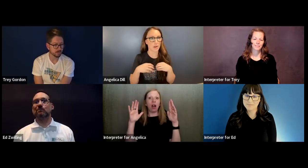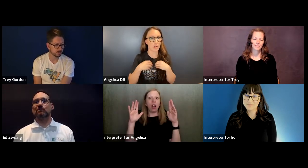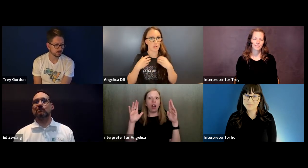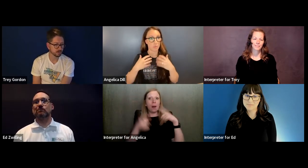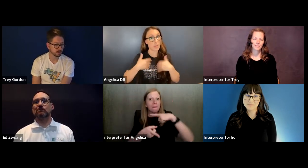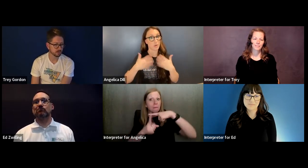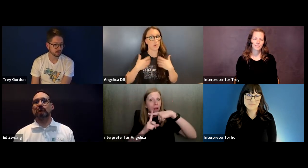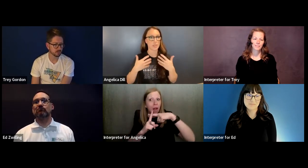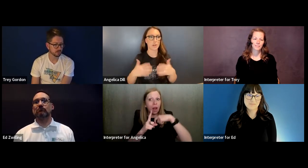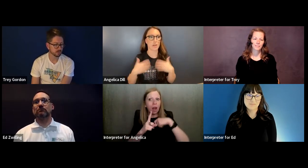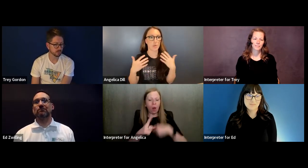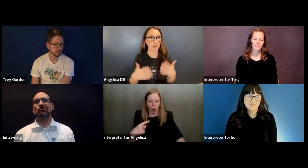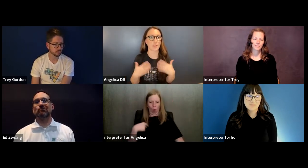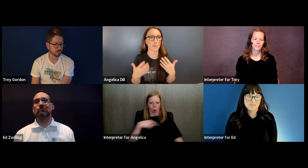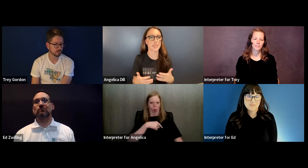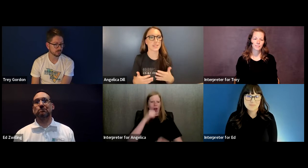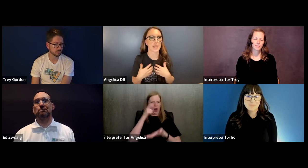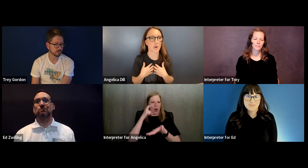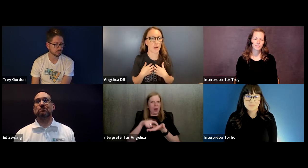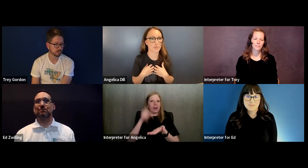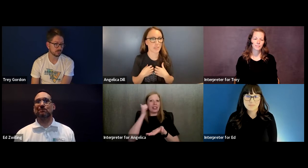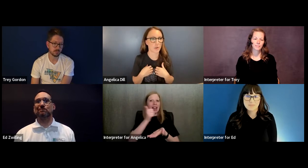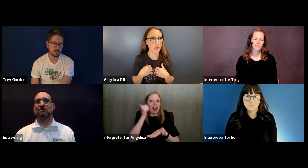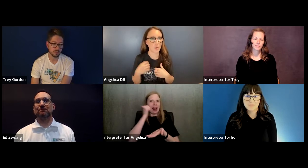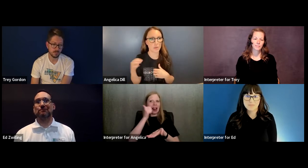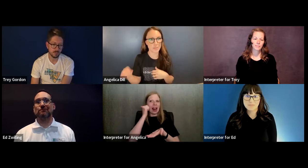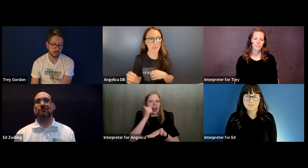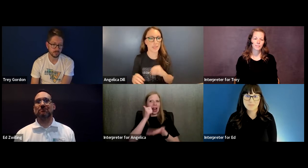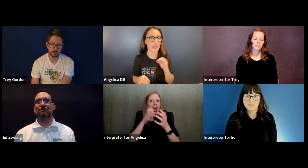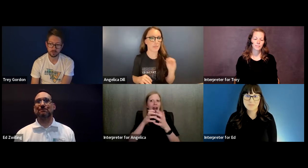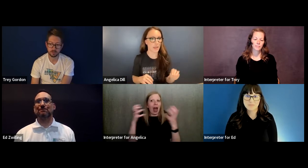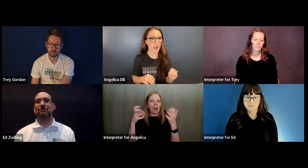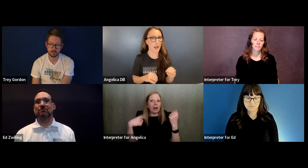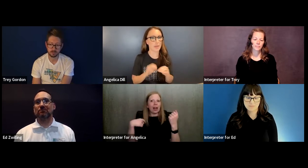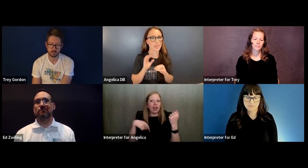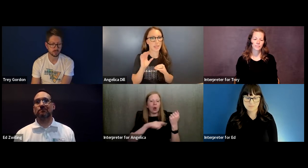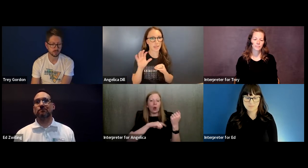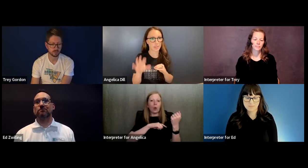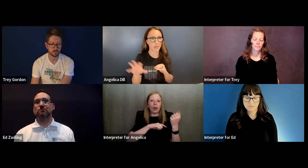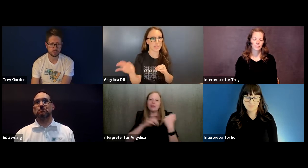on we don't notice on a regular basis how often we're speaking and making comments and doing this